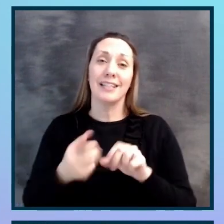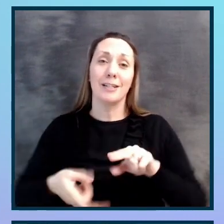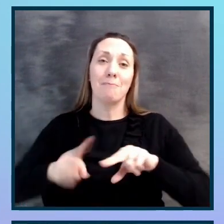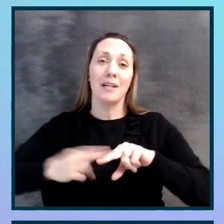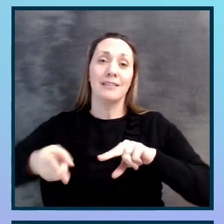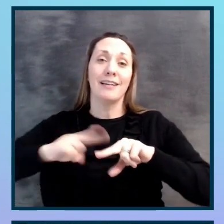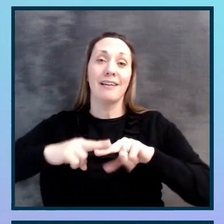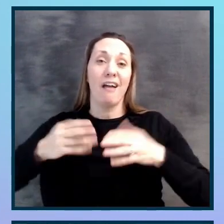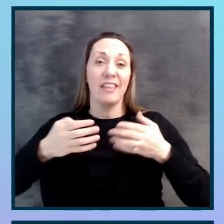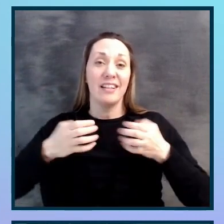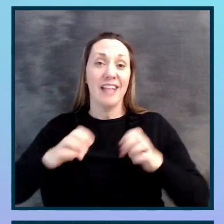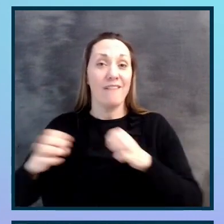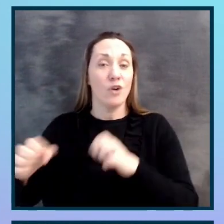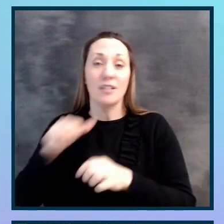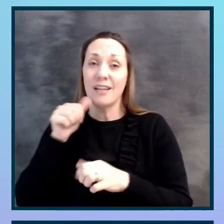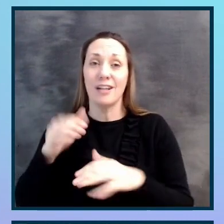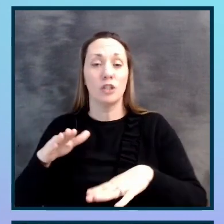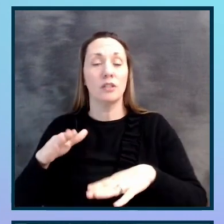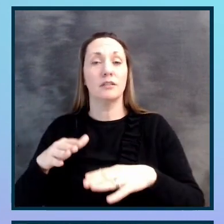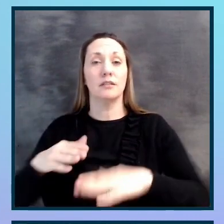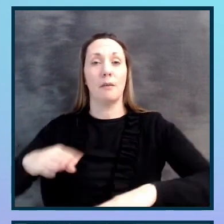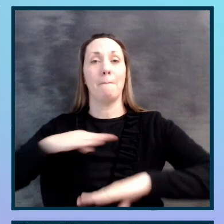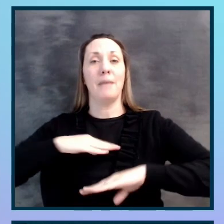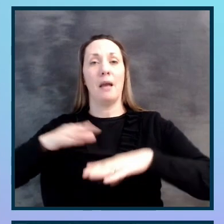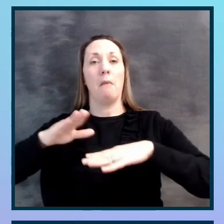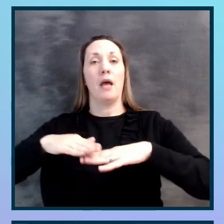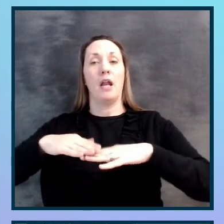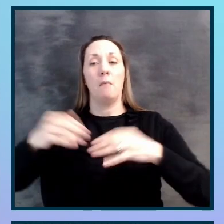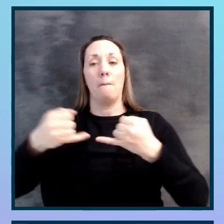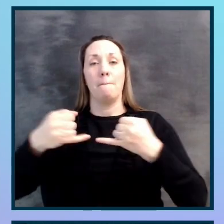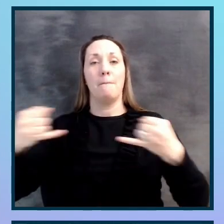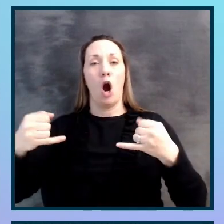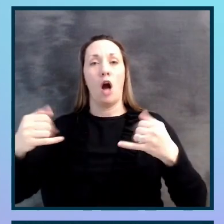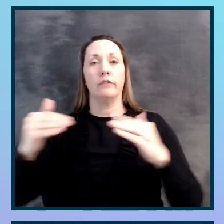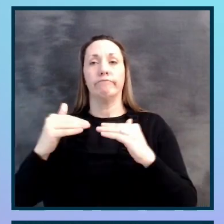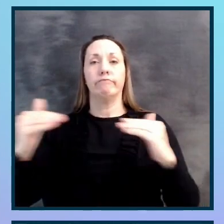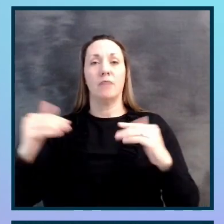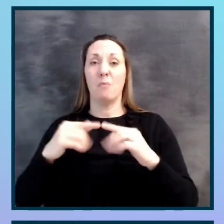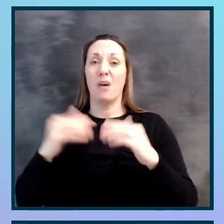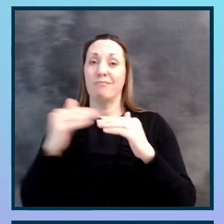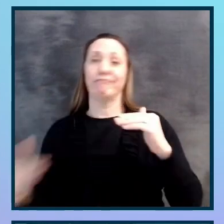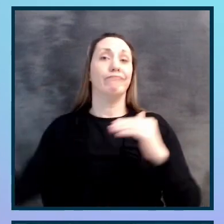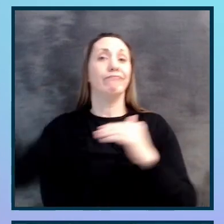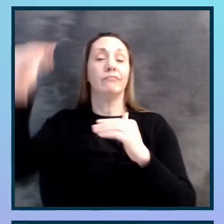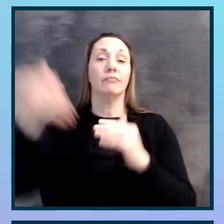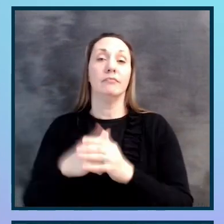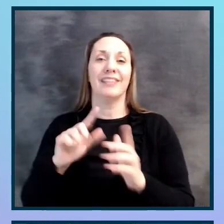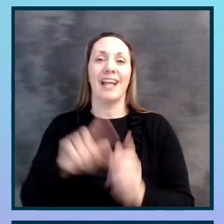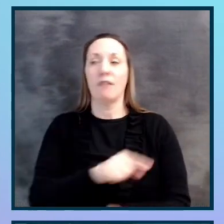not just to meet the minimum bar we've set for ourselves, but really exceed it. And I'm gonna hand it back to Christina